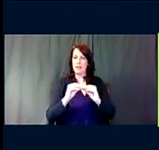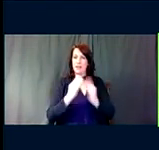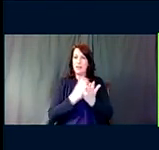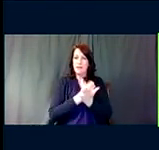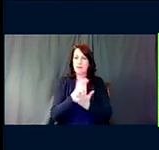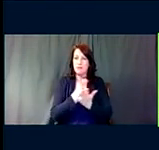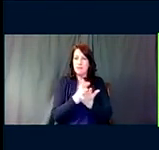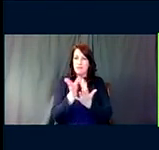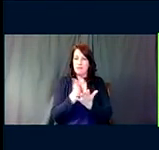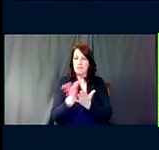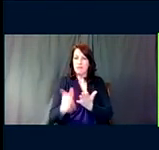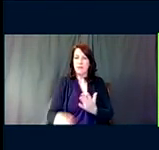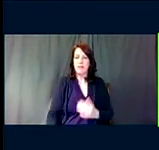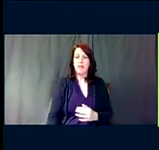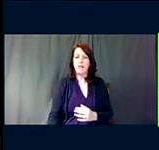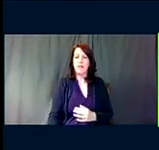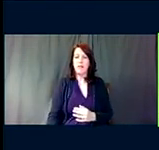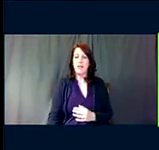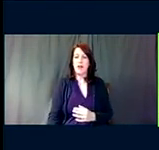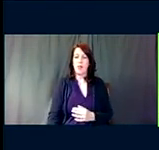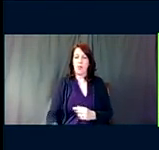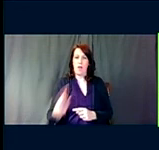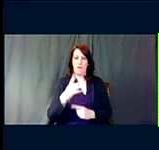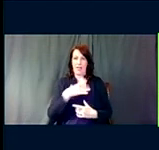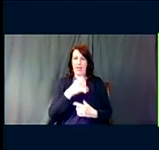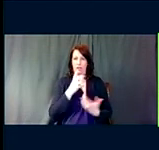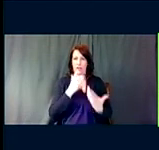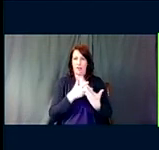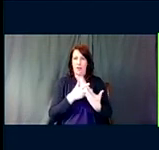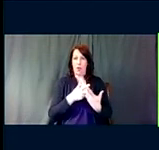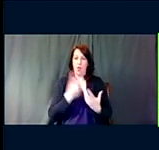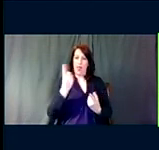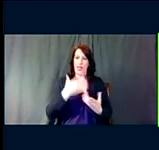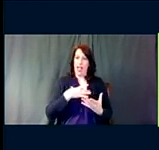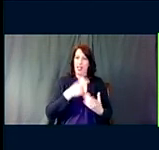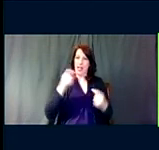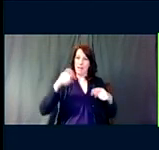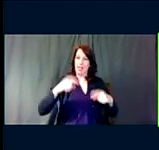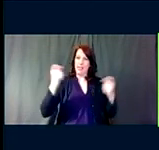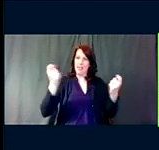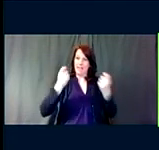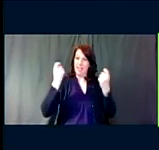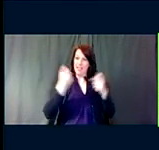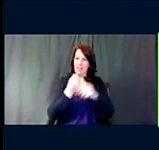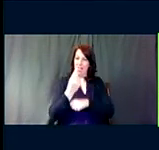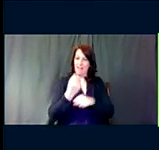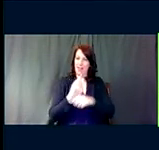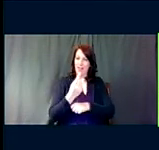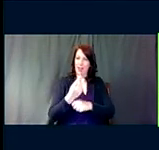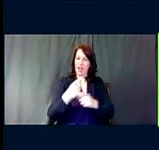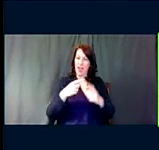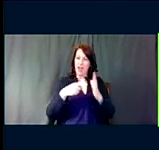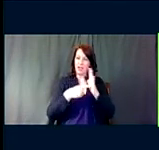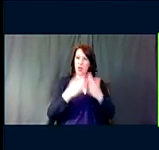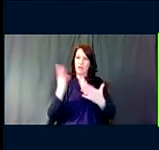CONSISTENT WITH OUR AREAS OF INTEREST, AND ONE OF THE THINGS I PARTICULARLY LIKE ABOUT THE FESTIVAL EACH YEAR IS THAT IT